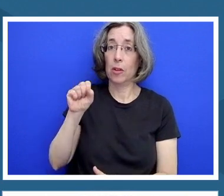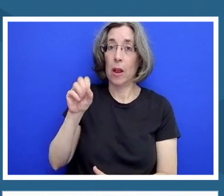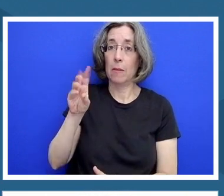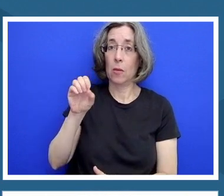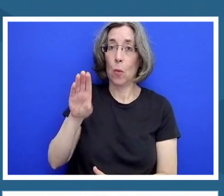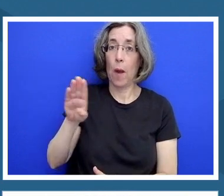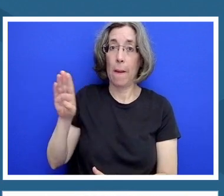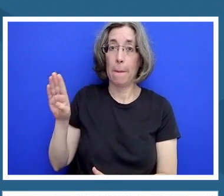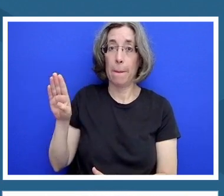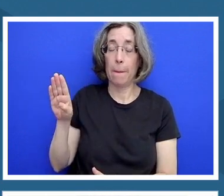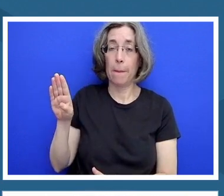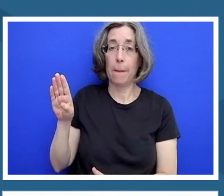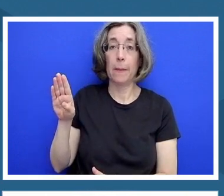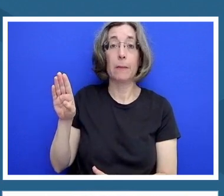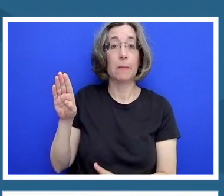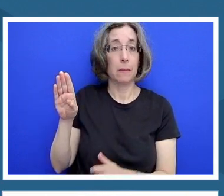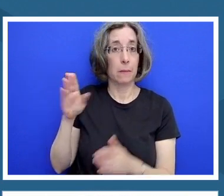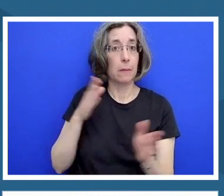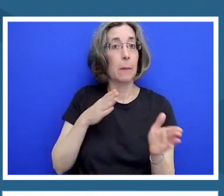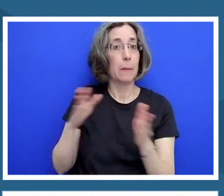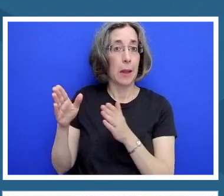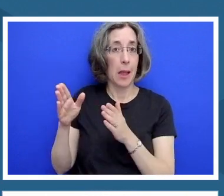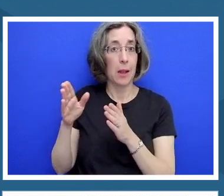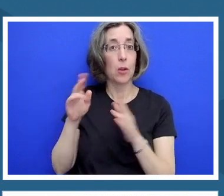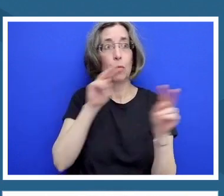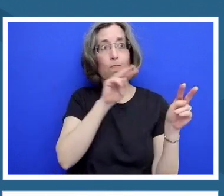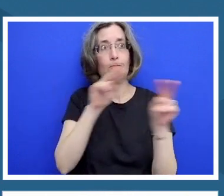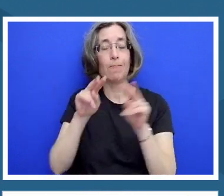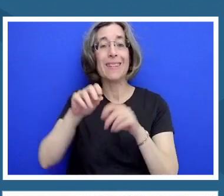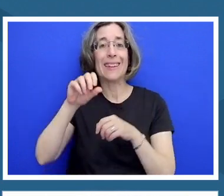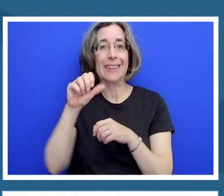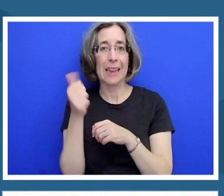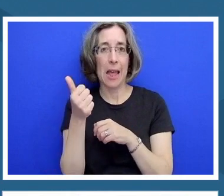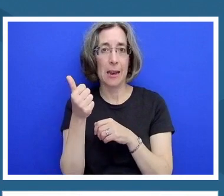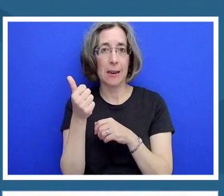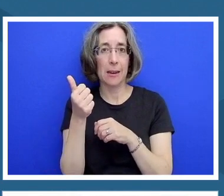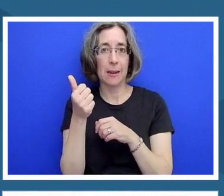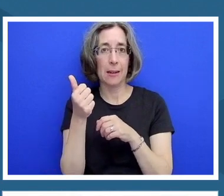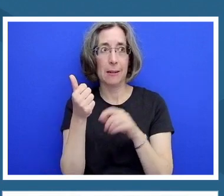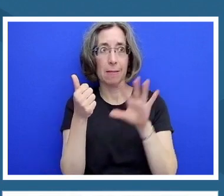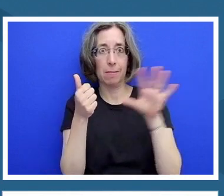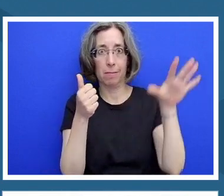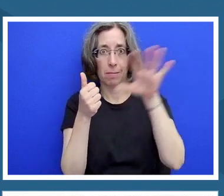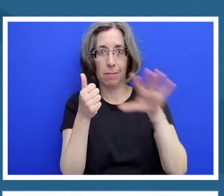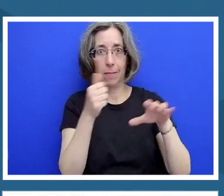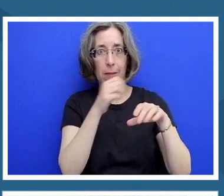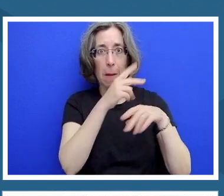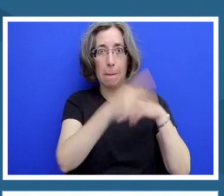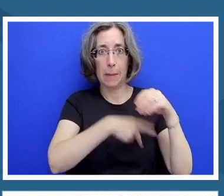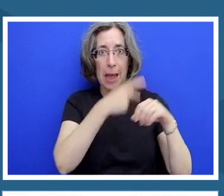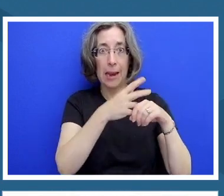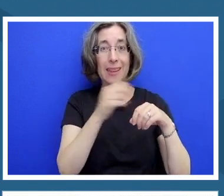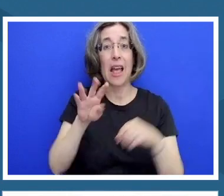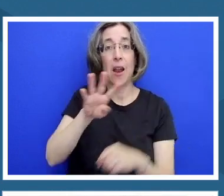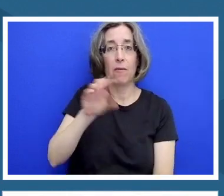10 terrestrial planets and about 40 gas giants a lot of them